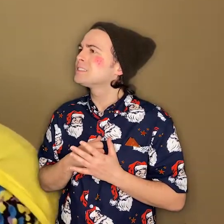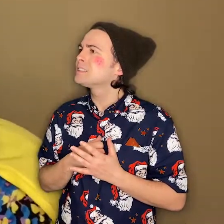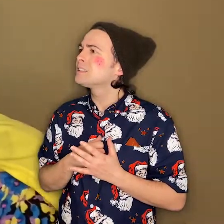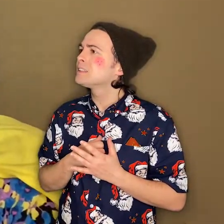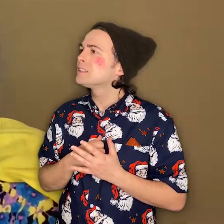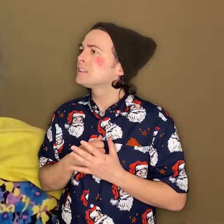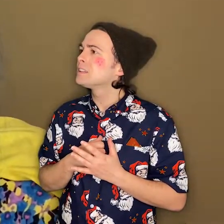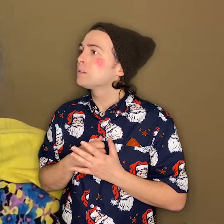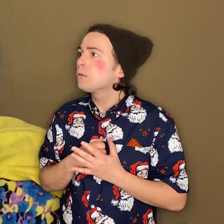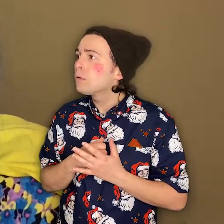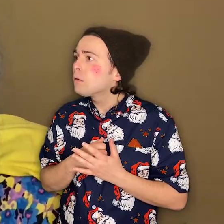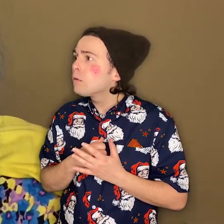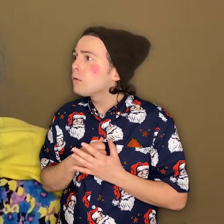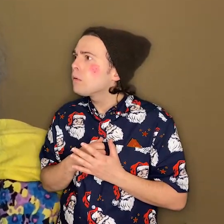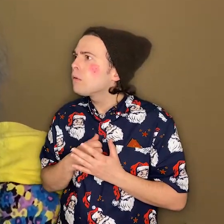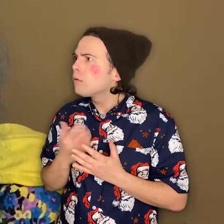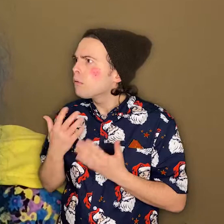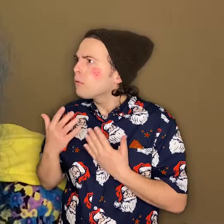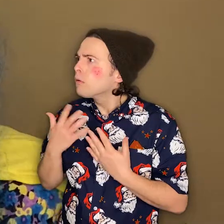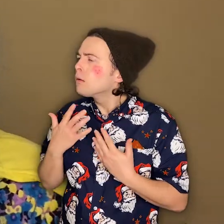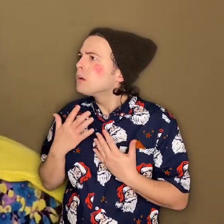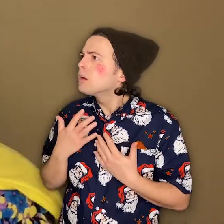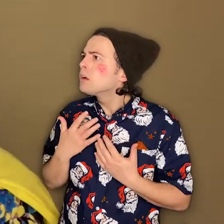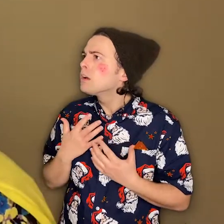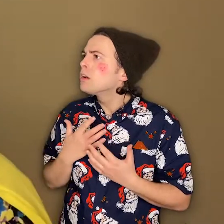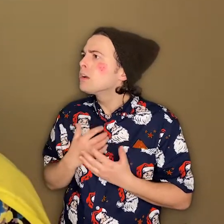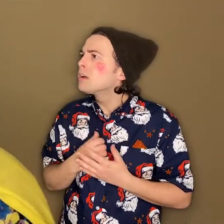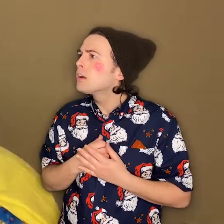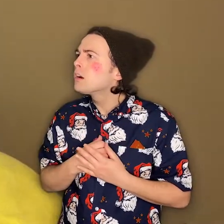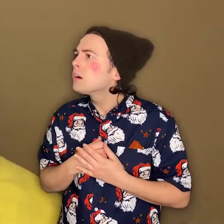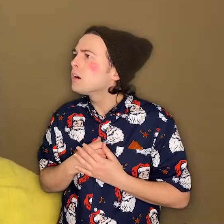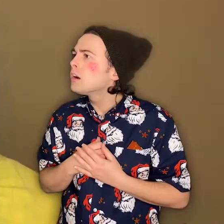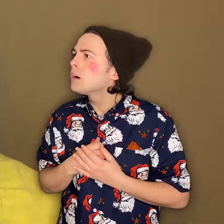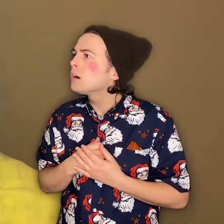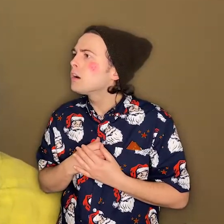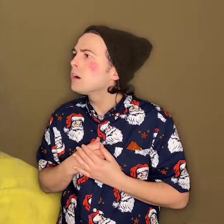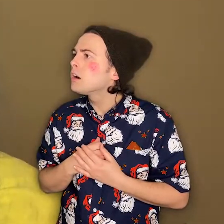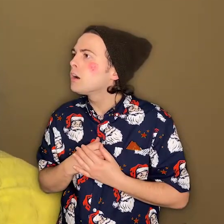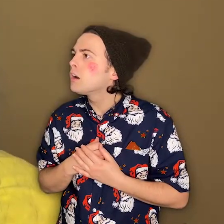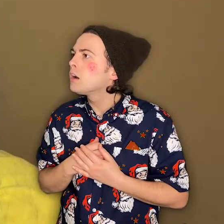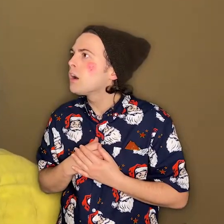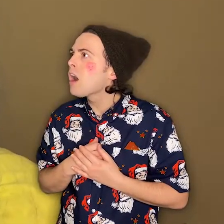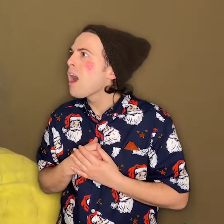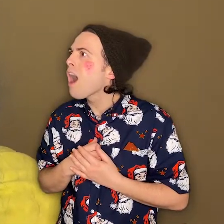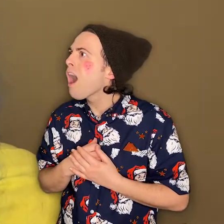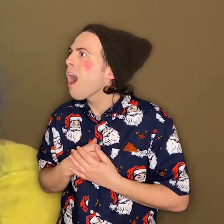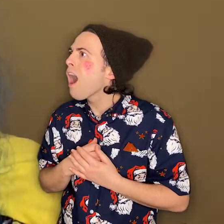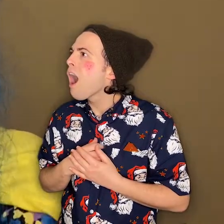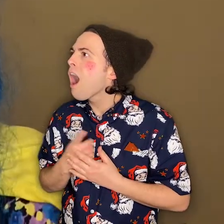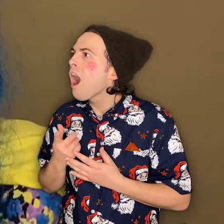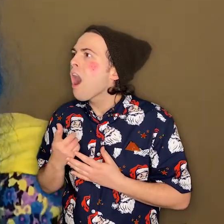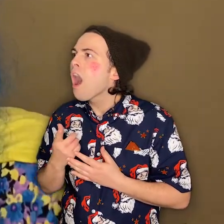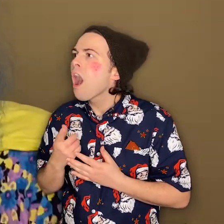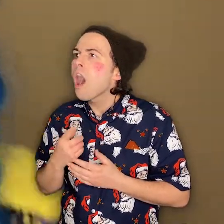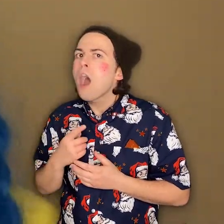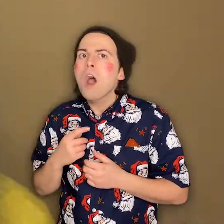Can I let you into a secret…I came up with Wind to impress Buttons.